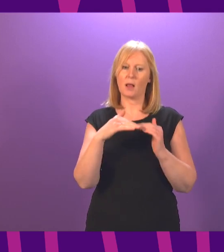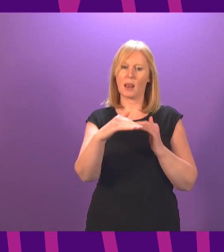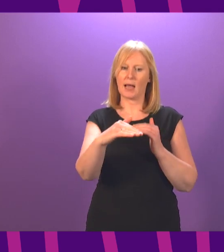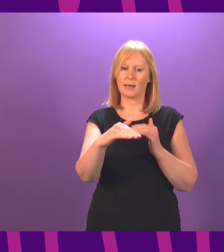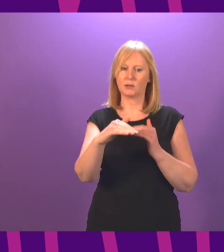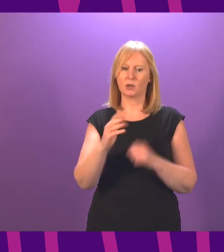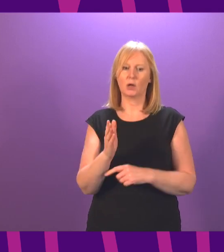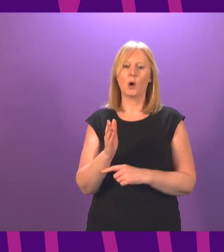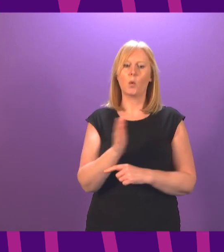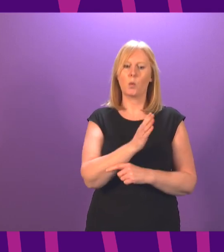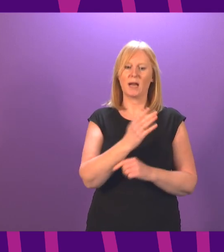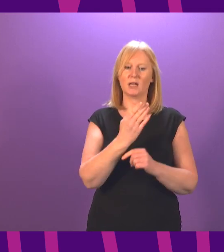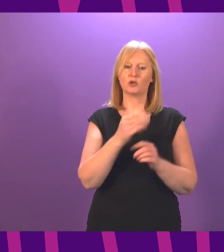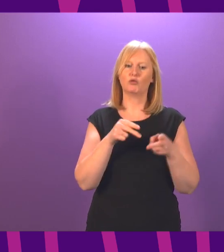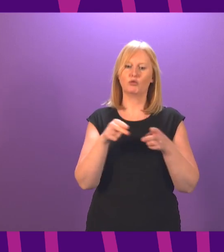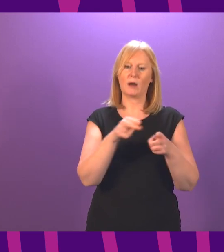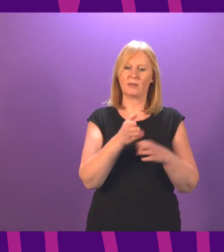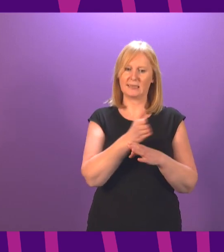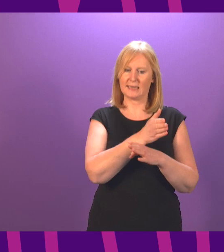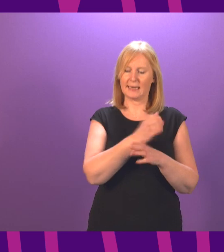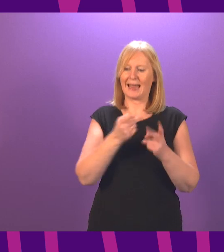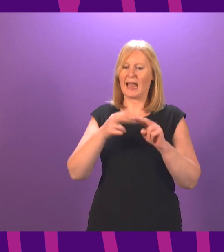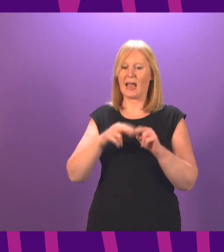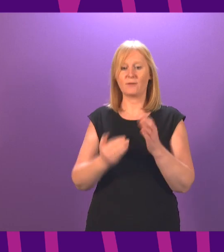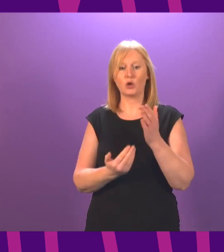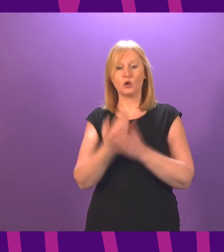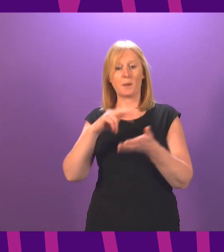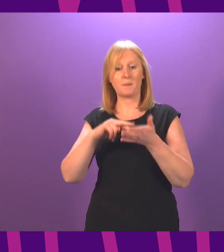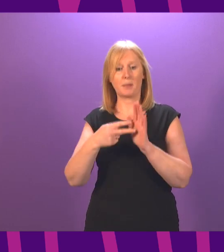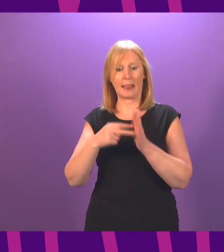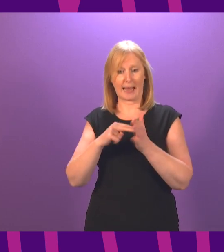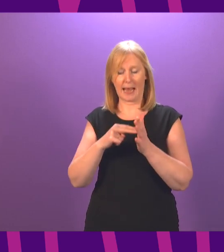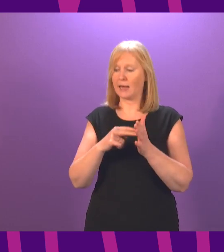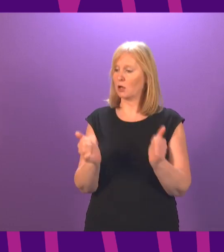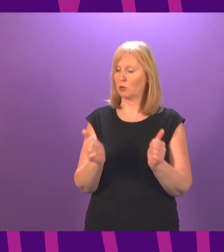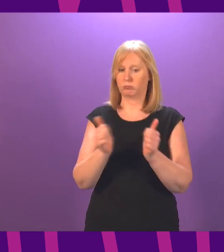West Riverside to Flamingo Land only if a new planning application is consented. Loch